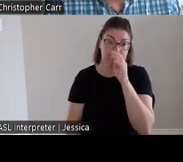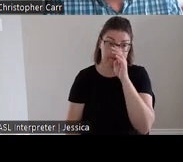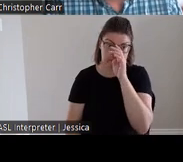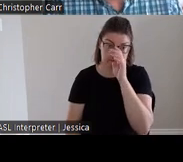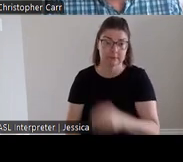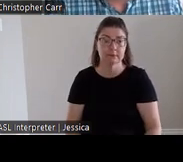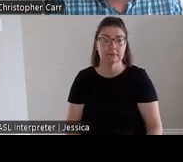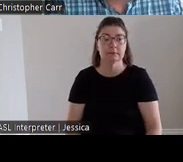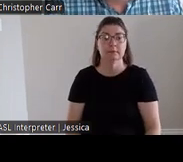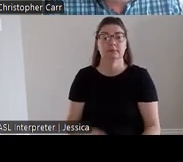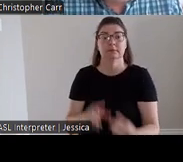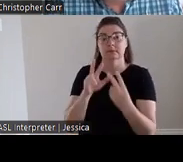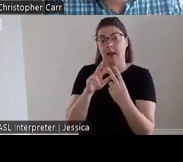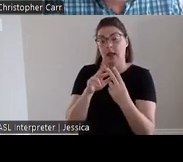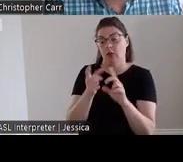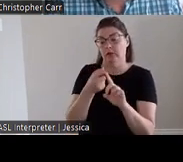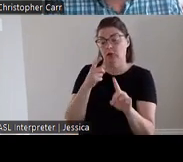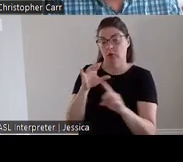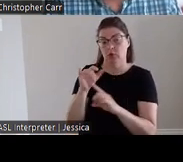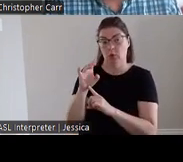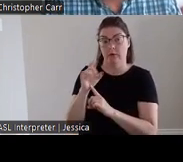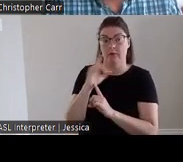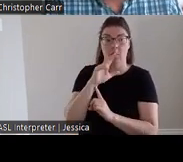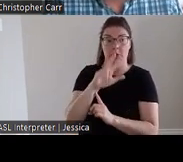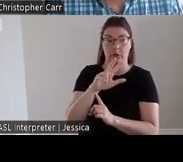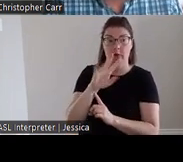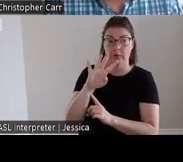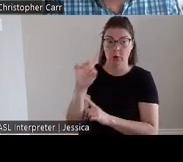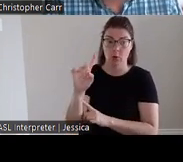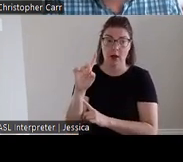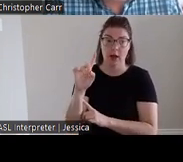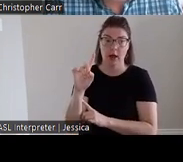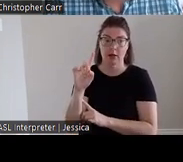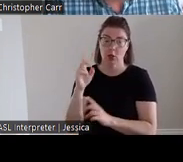Either of the source codes for Field 341 are really user-friendly, as recorded.